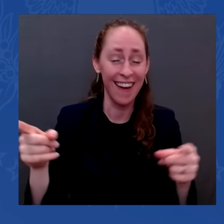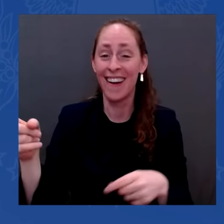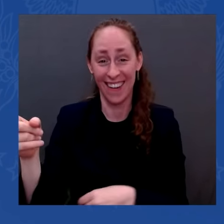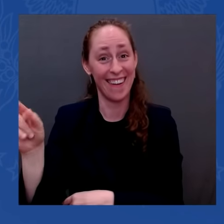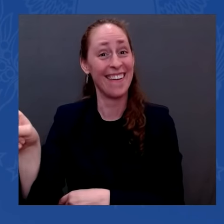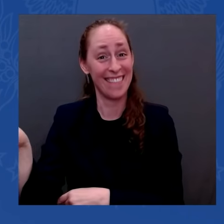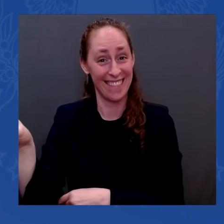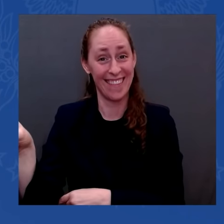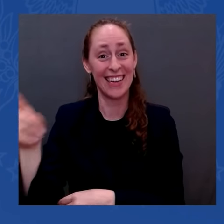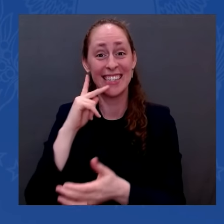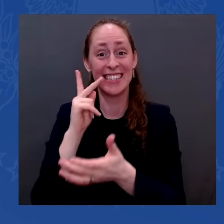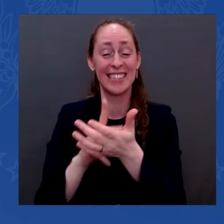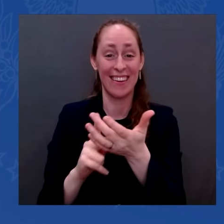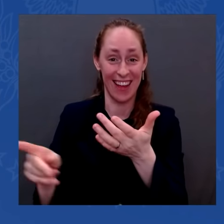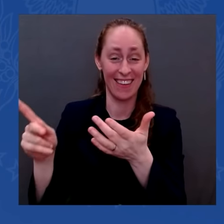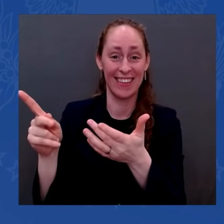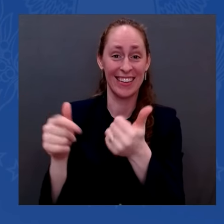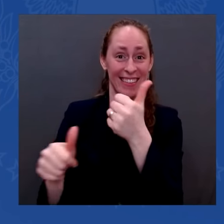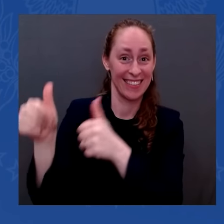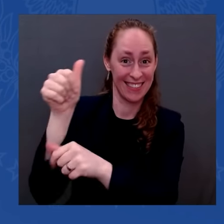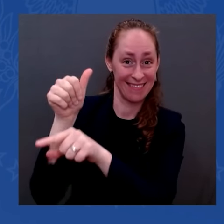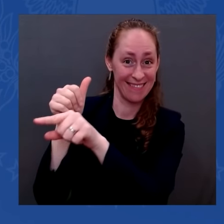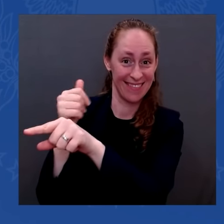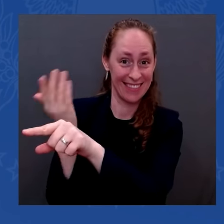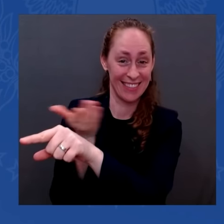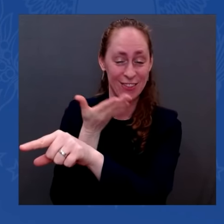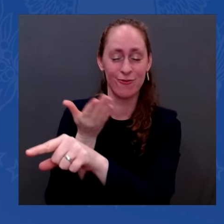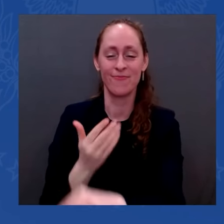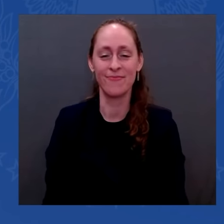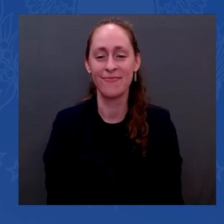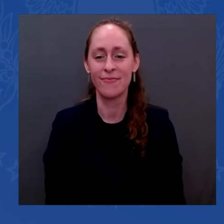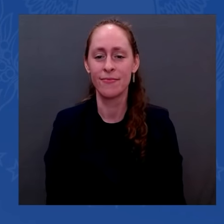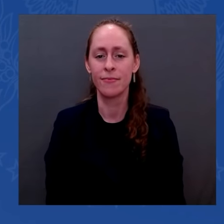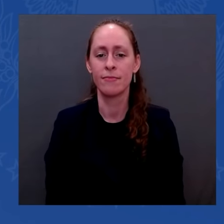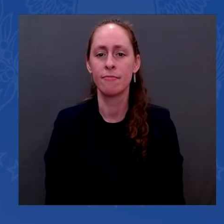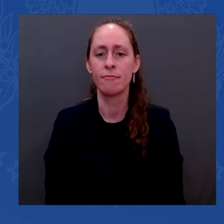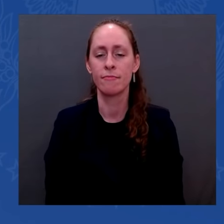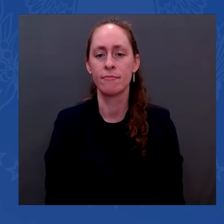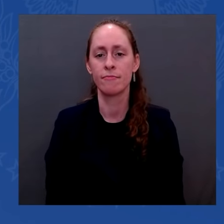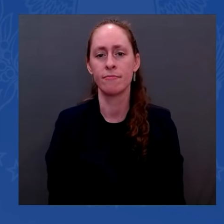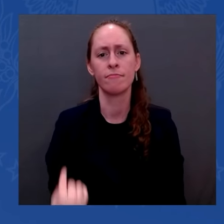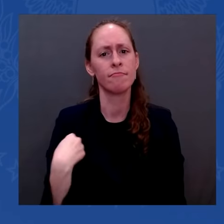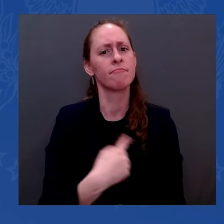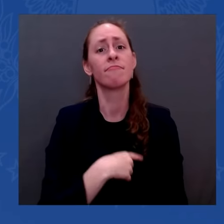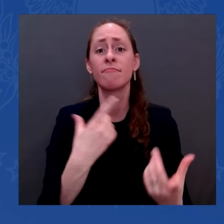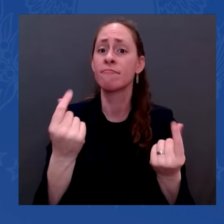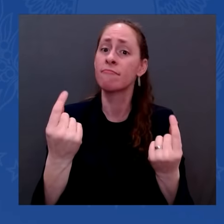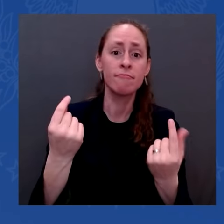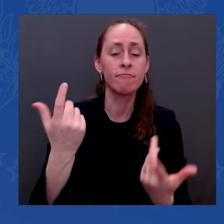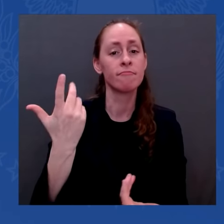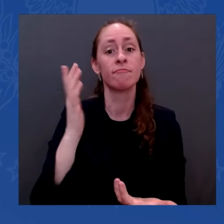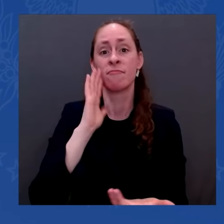we're investing $35 million in MP Materials, currently America's only rare earth mining